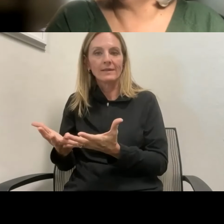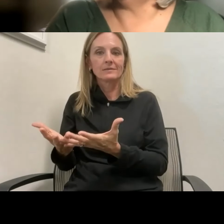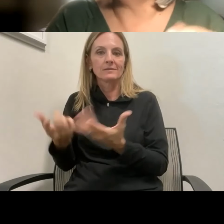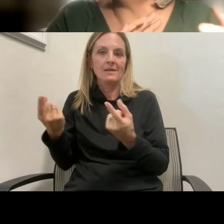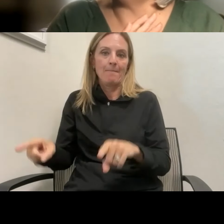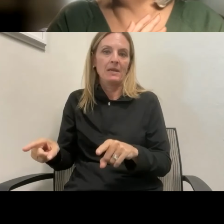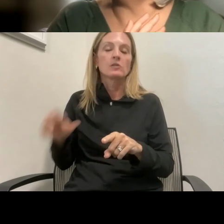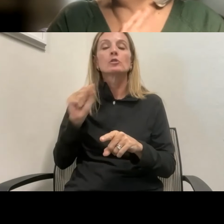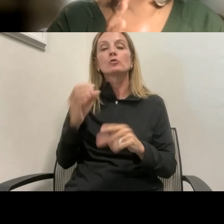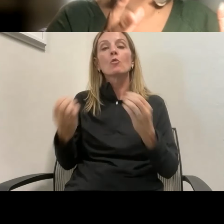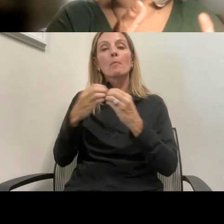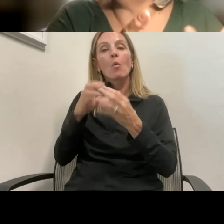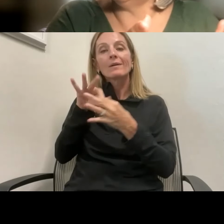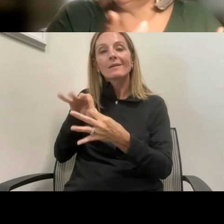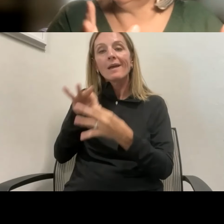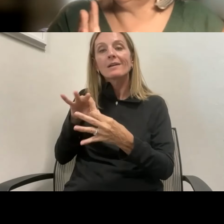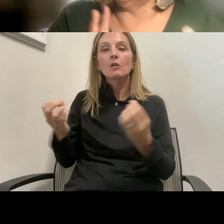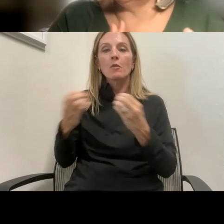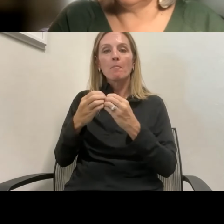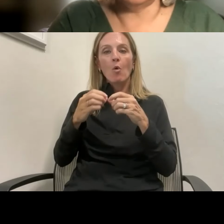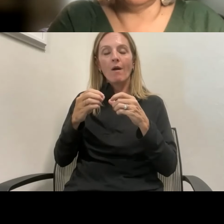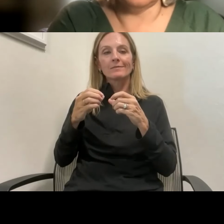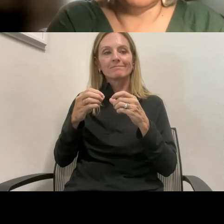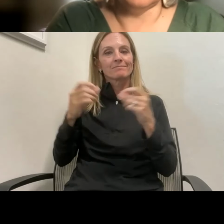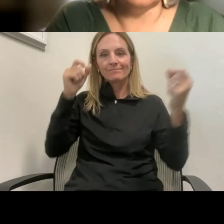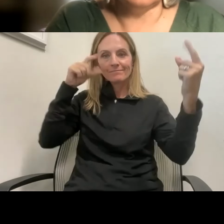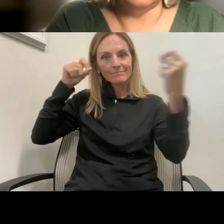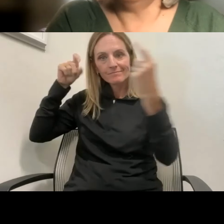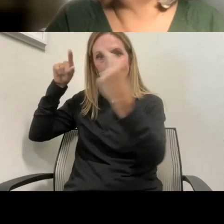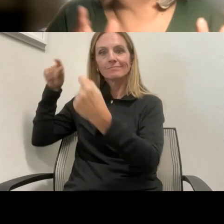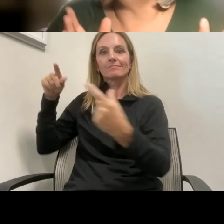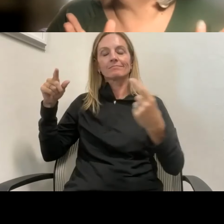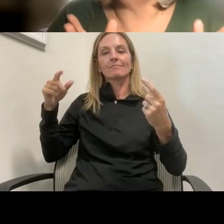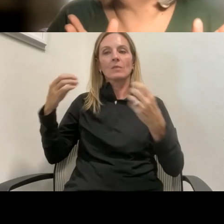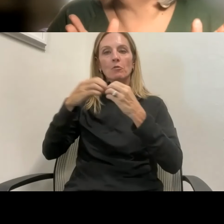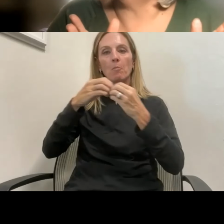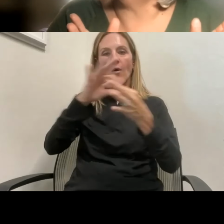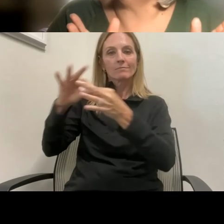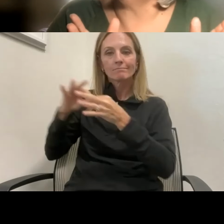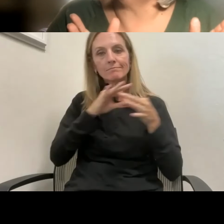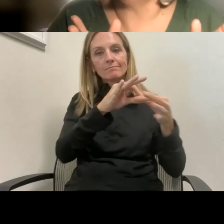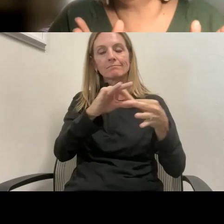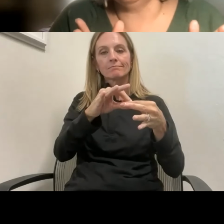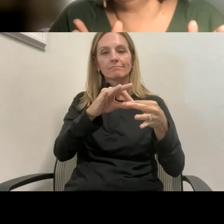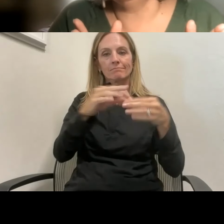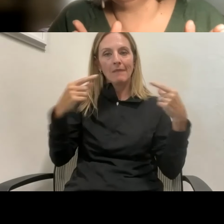connection, the more alignment we have in these big program areas, the more quicker, is that